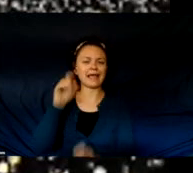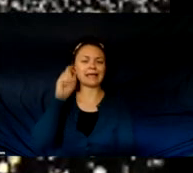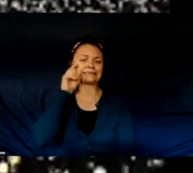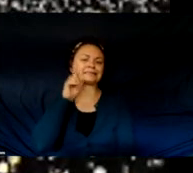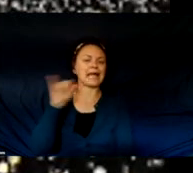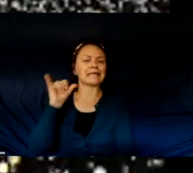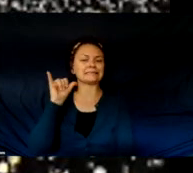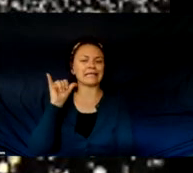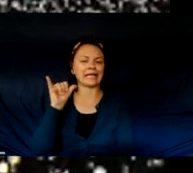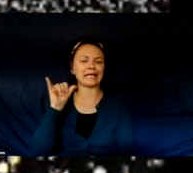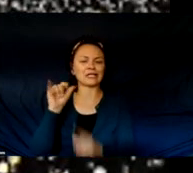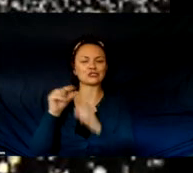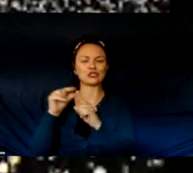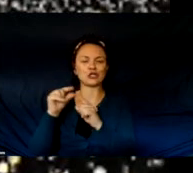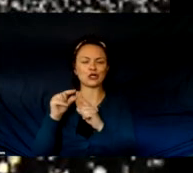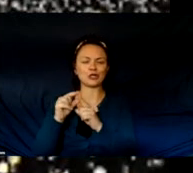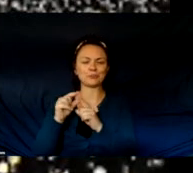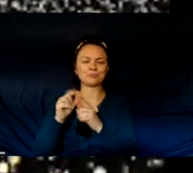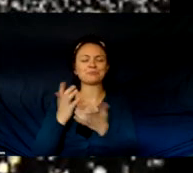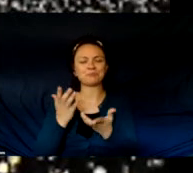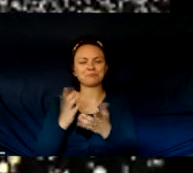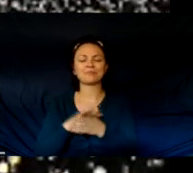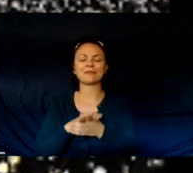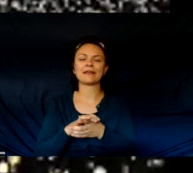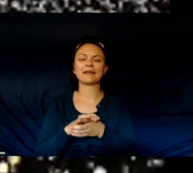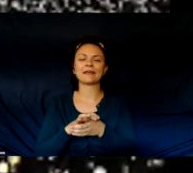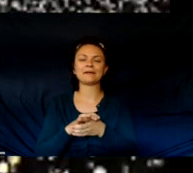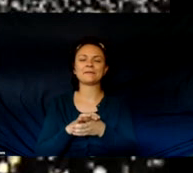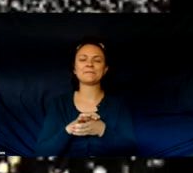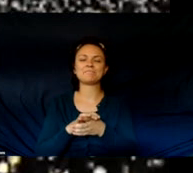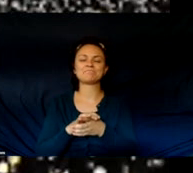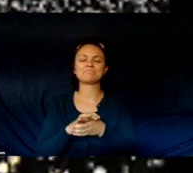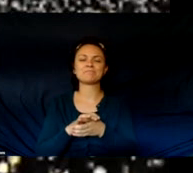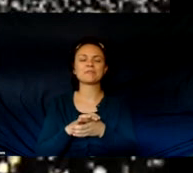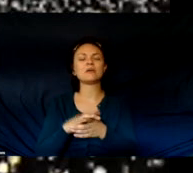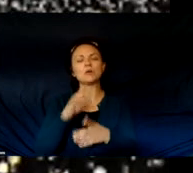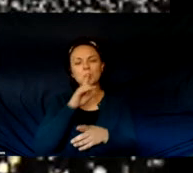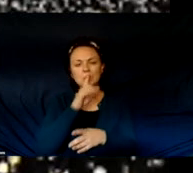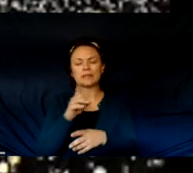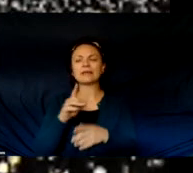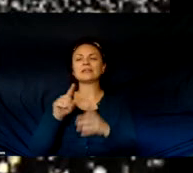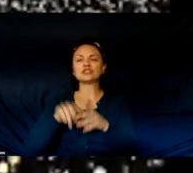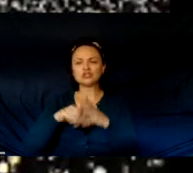and really putting it at the beginning, middle, and end,